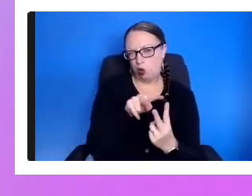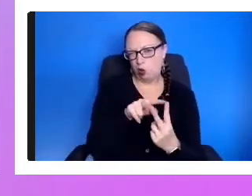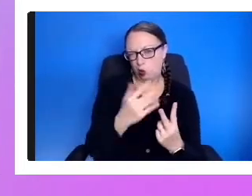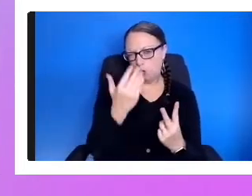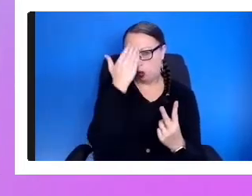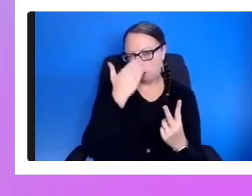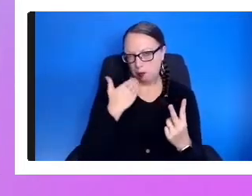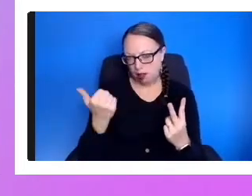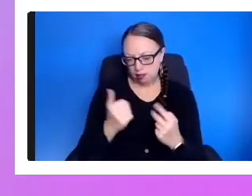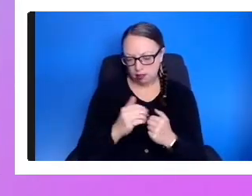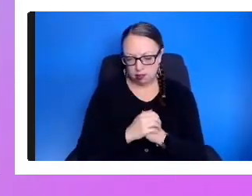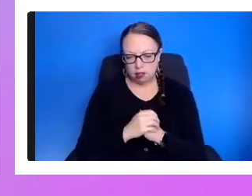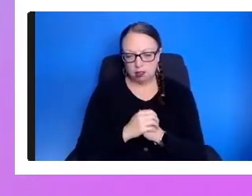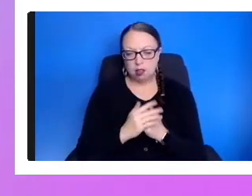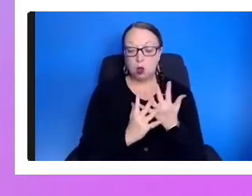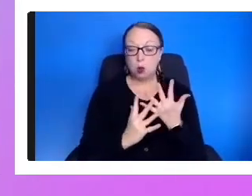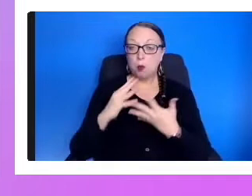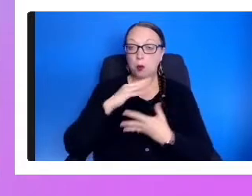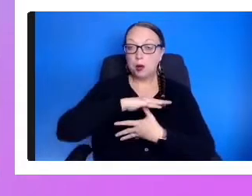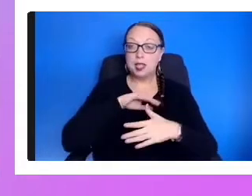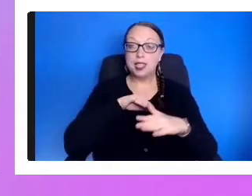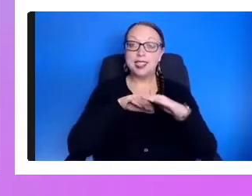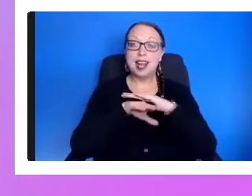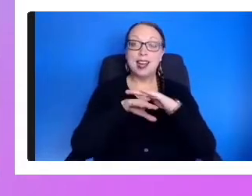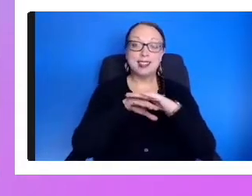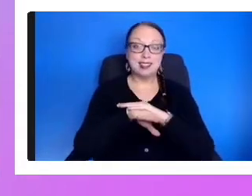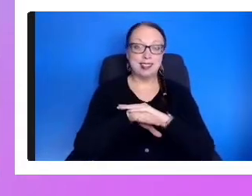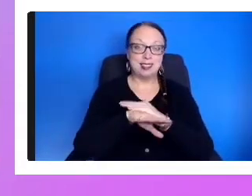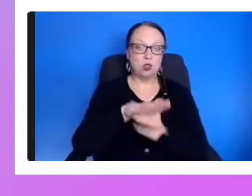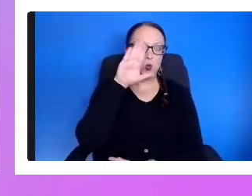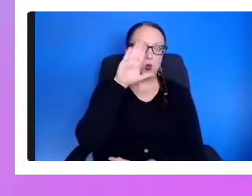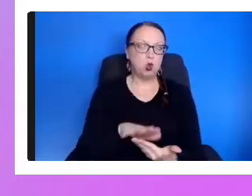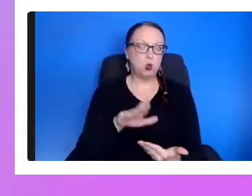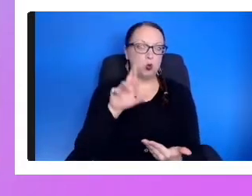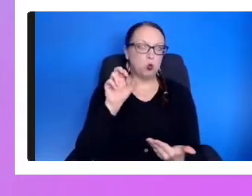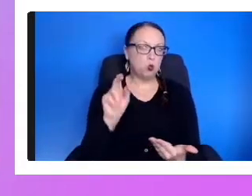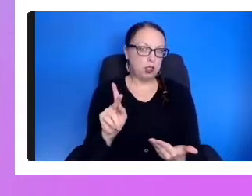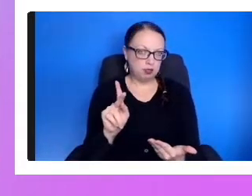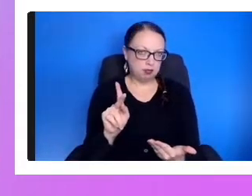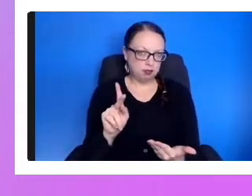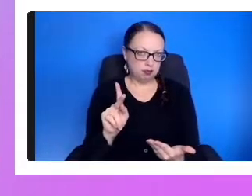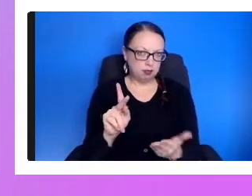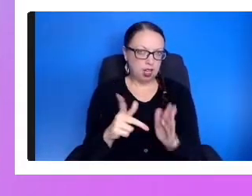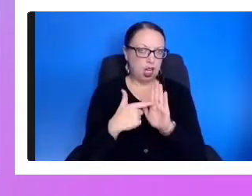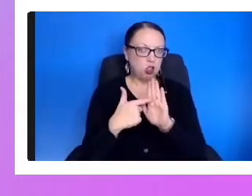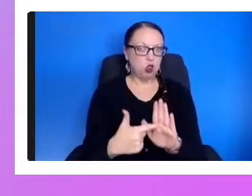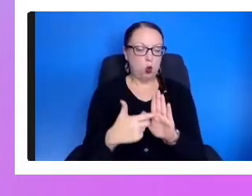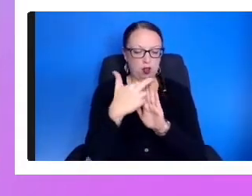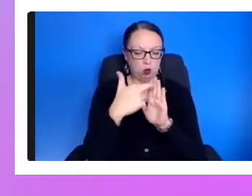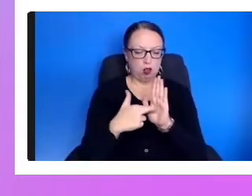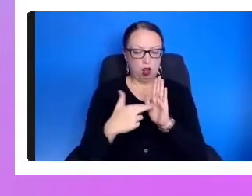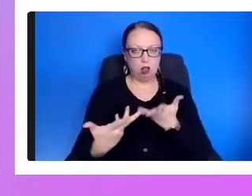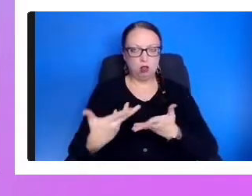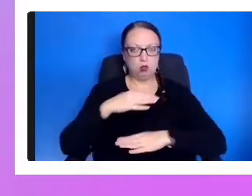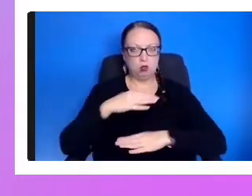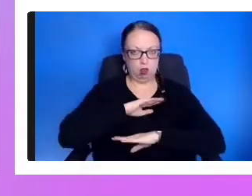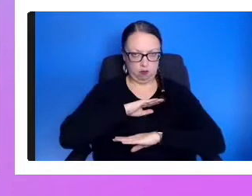The priority here is really access and it's about reducing risk and ensuring that the guidelines are met, so where that crystallized knowledge exists